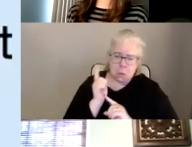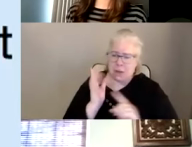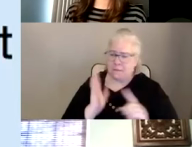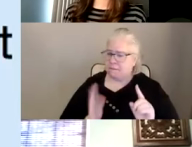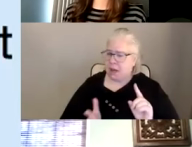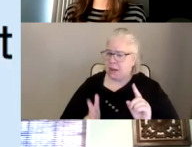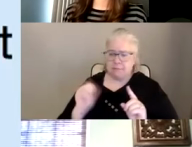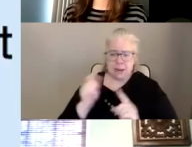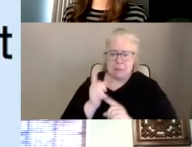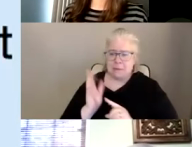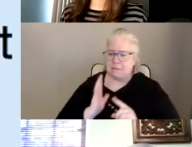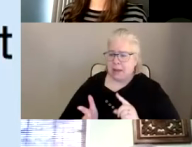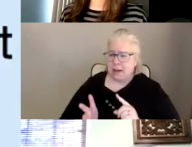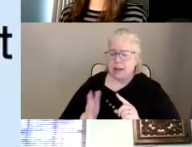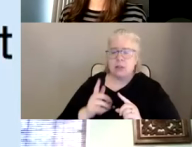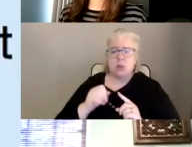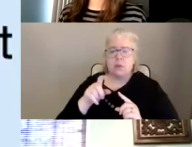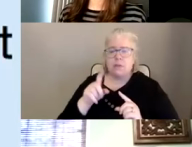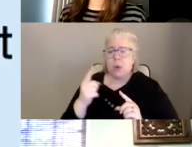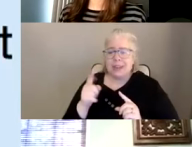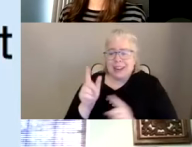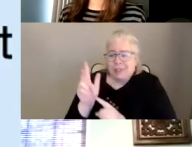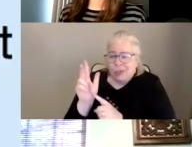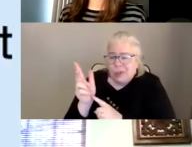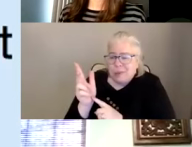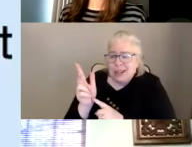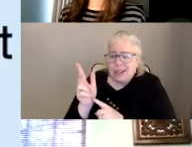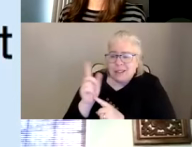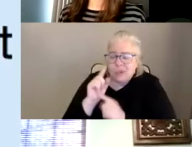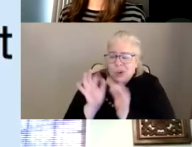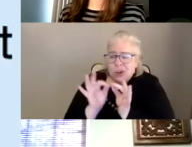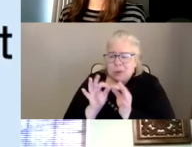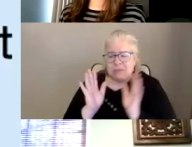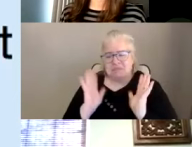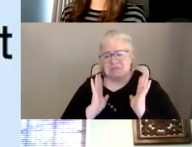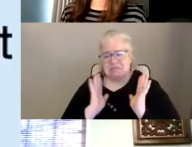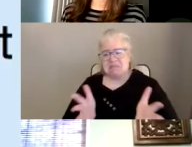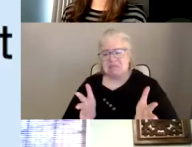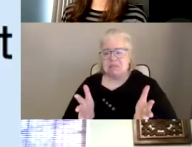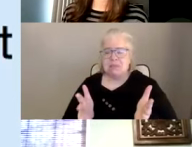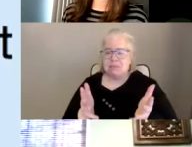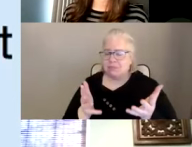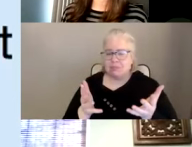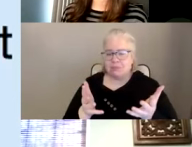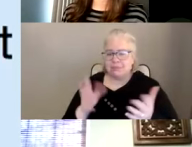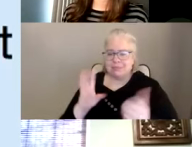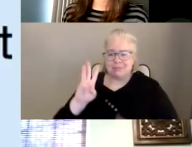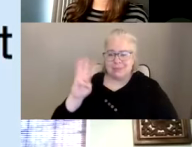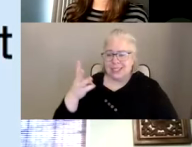So if you only need three minutes of support then you're talking $6. Right?